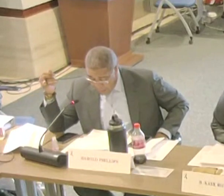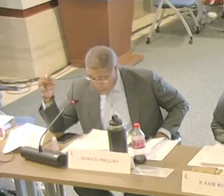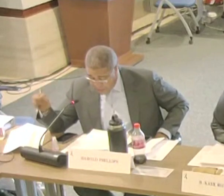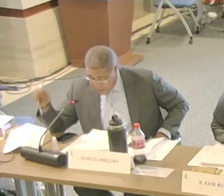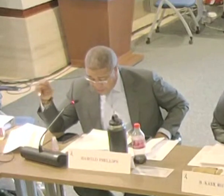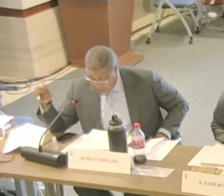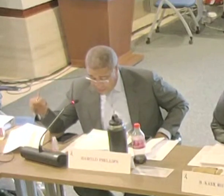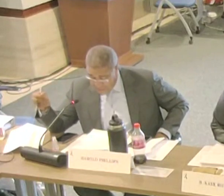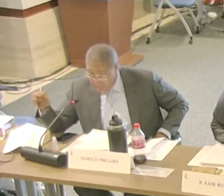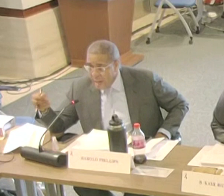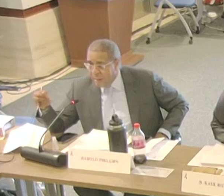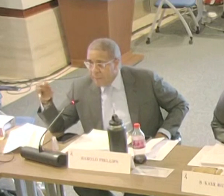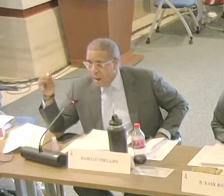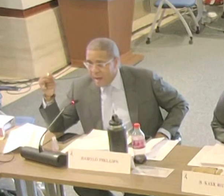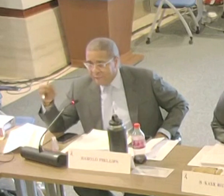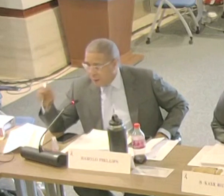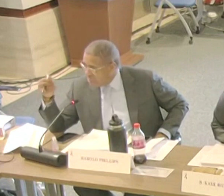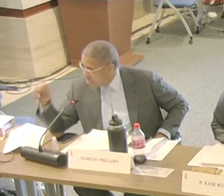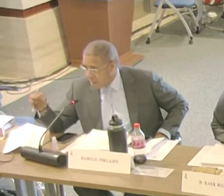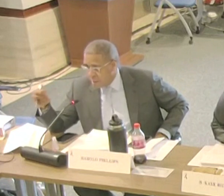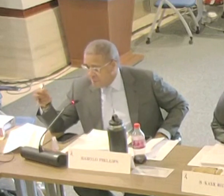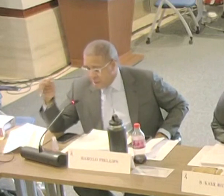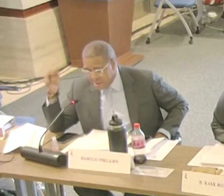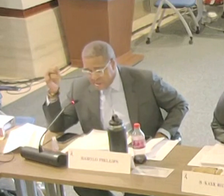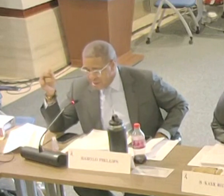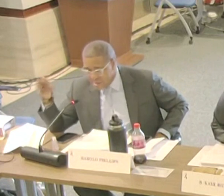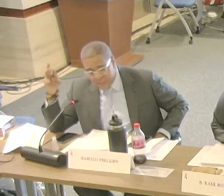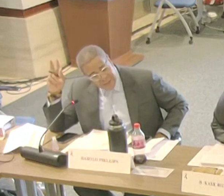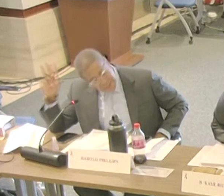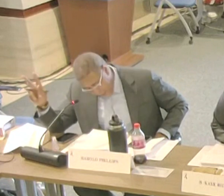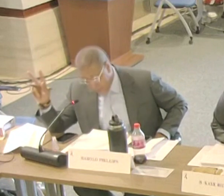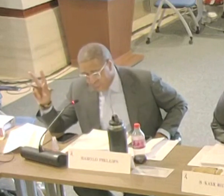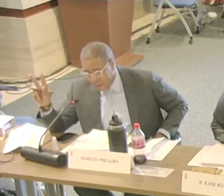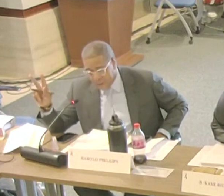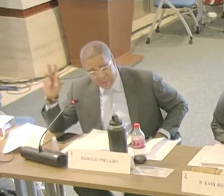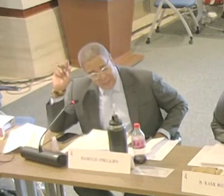I think at the same time, I have also heard because this is like the second week because